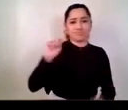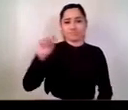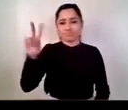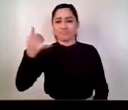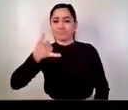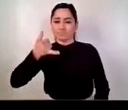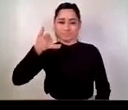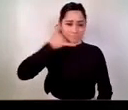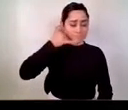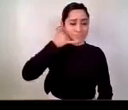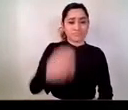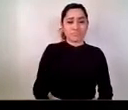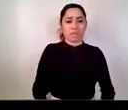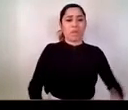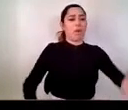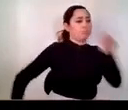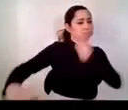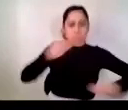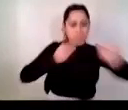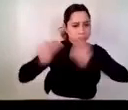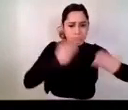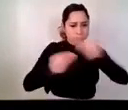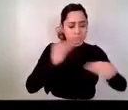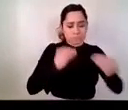A large meal could also cause indigestion that interferes with your sleep